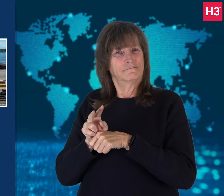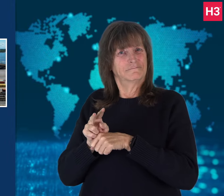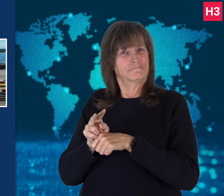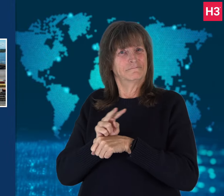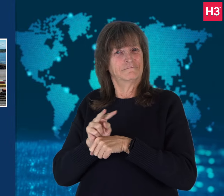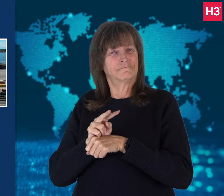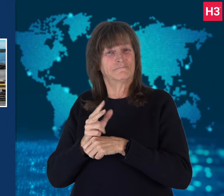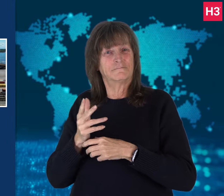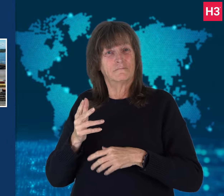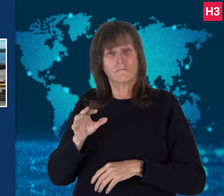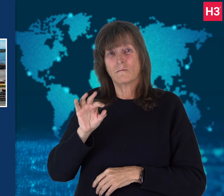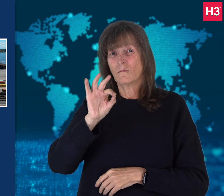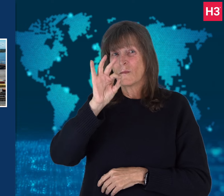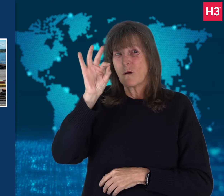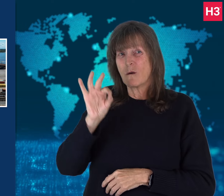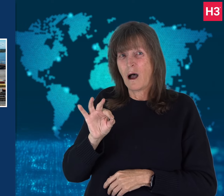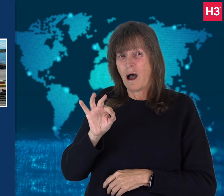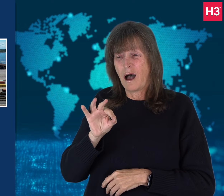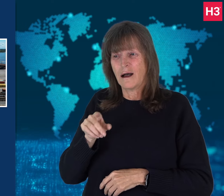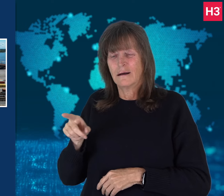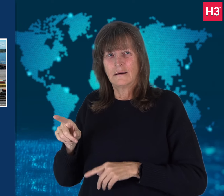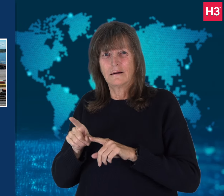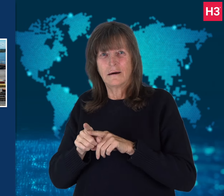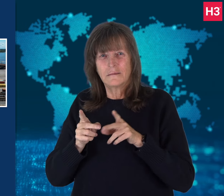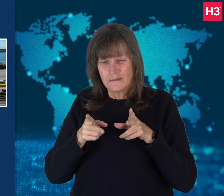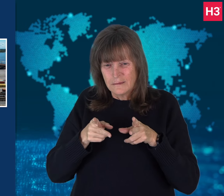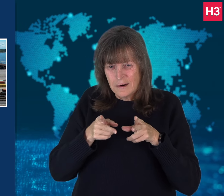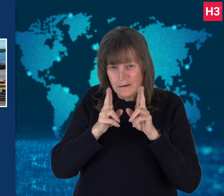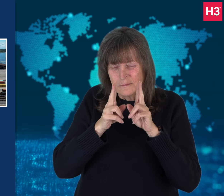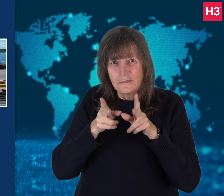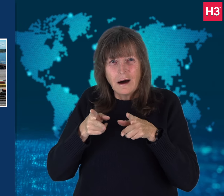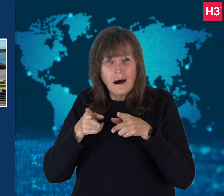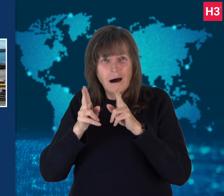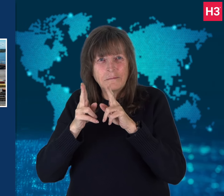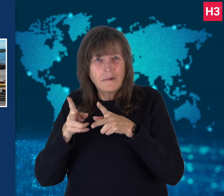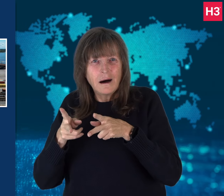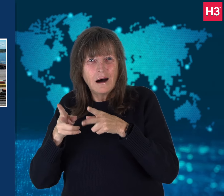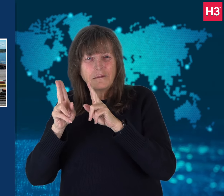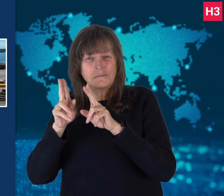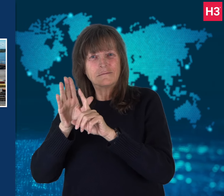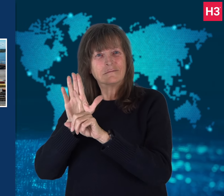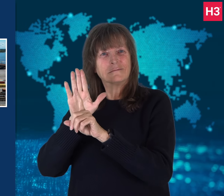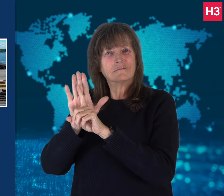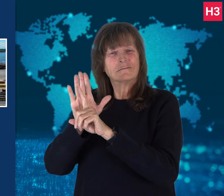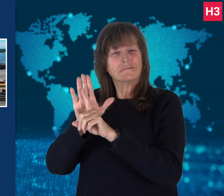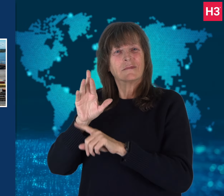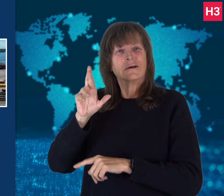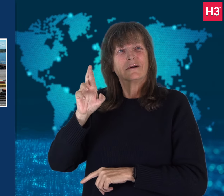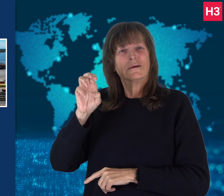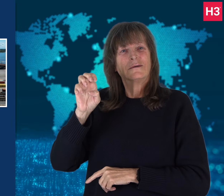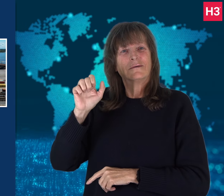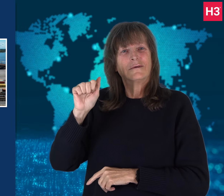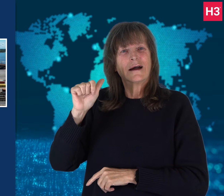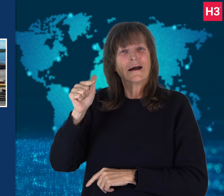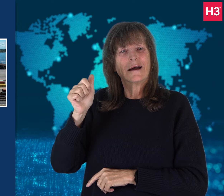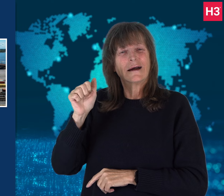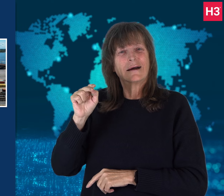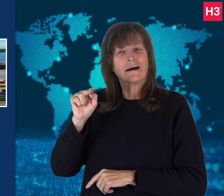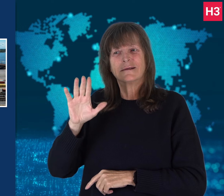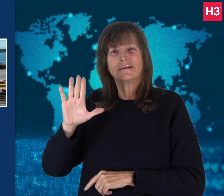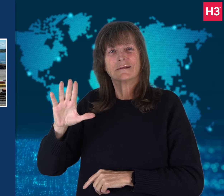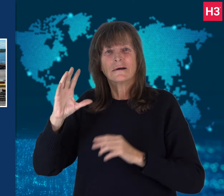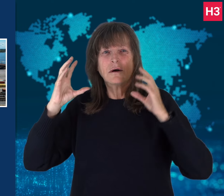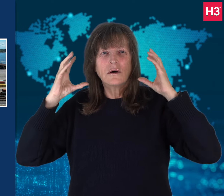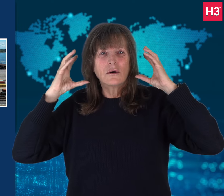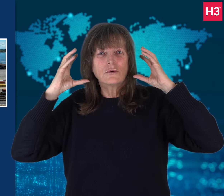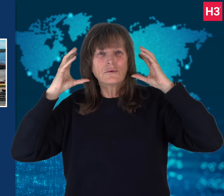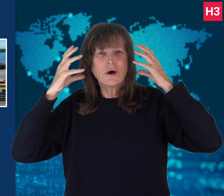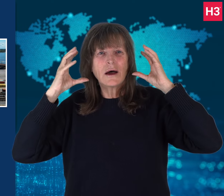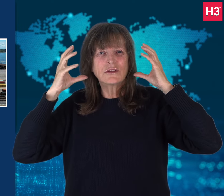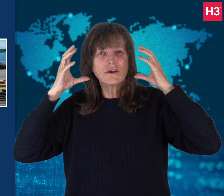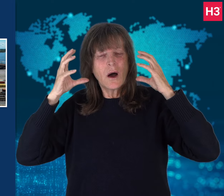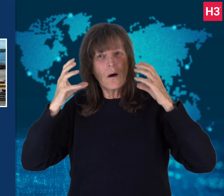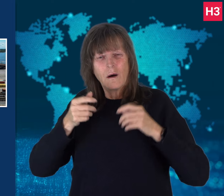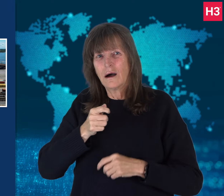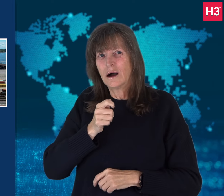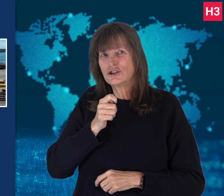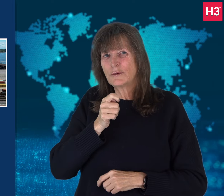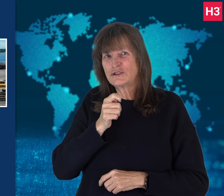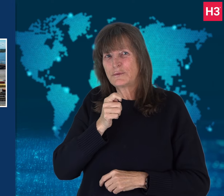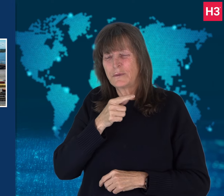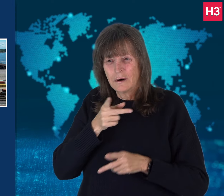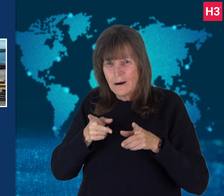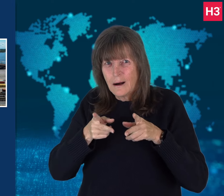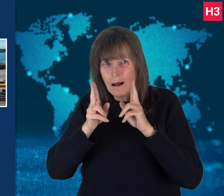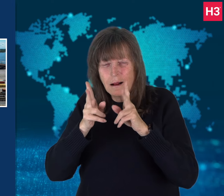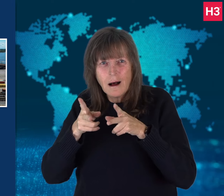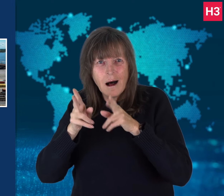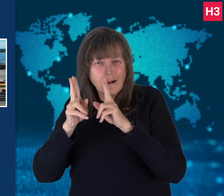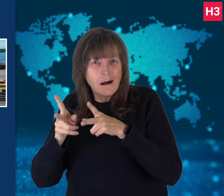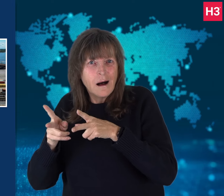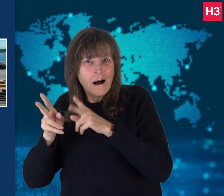was misleading because it used an edited version of a Reagan radio